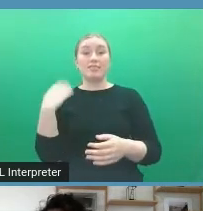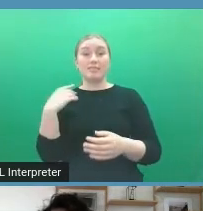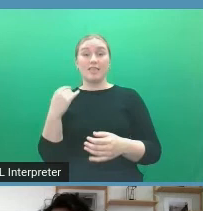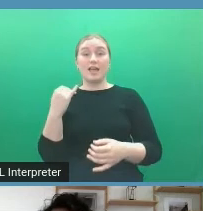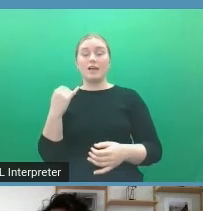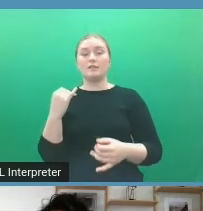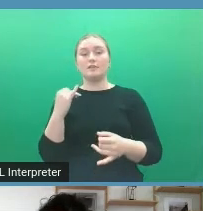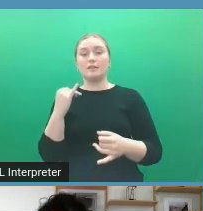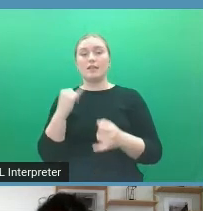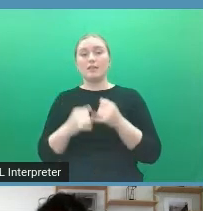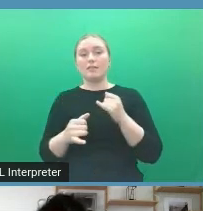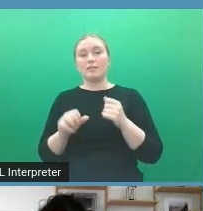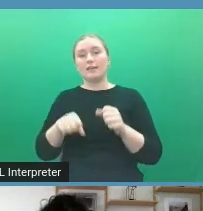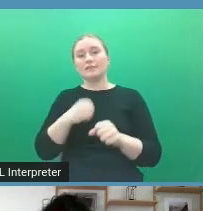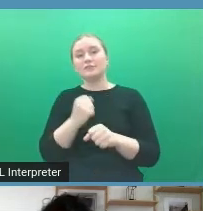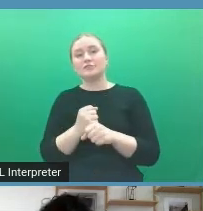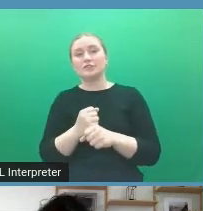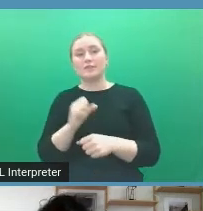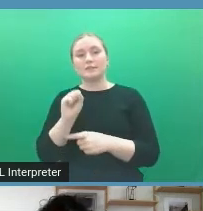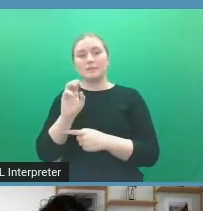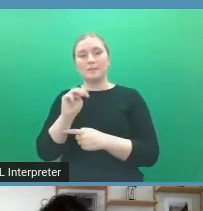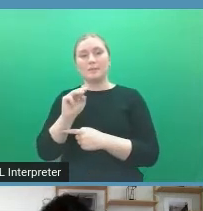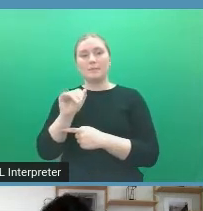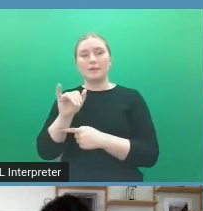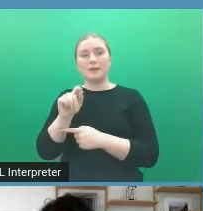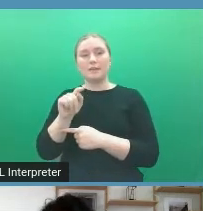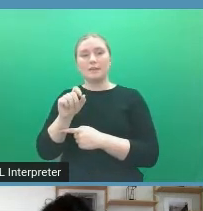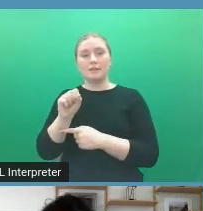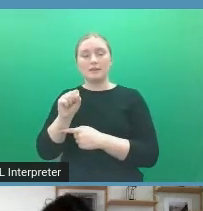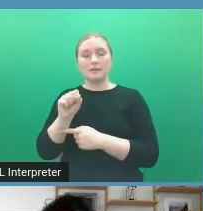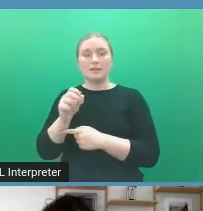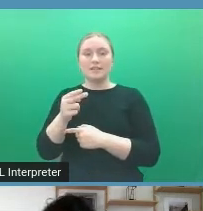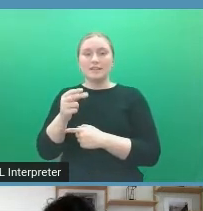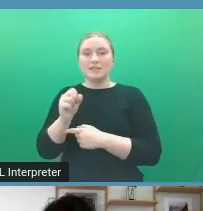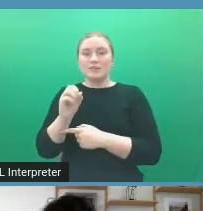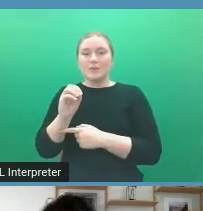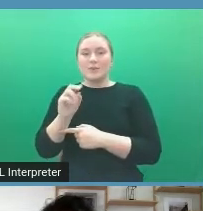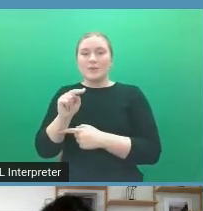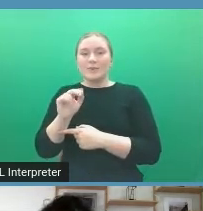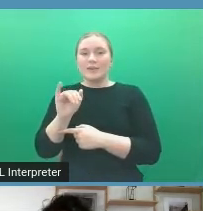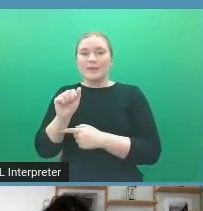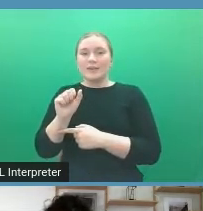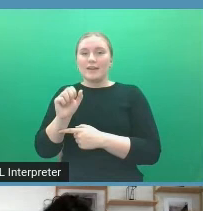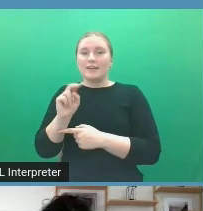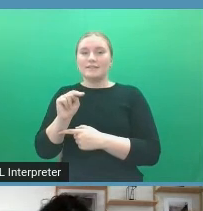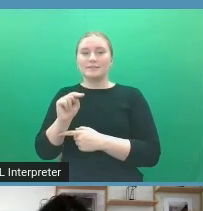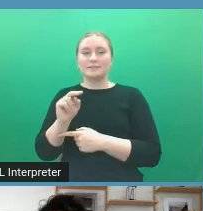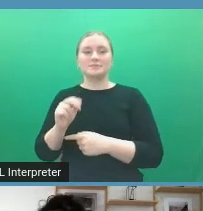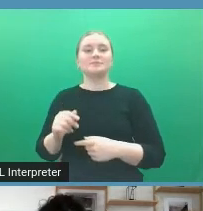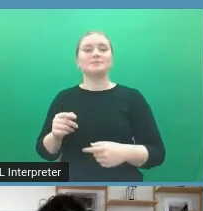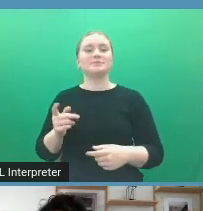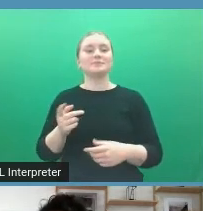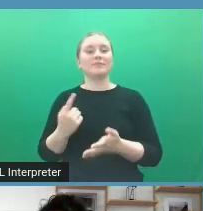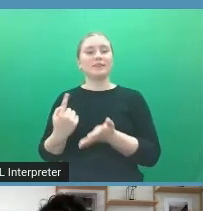so you know really the concept behind open access is access in general, so who has access to data